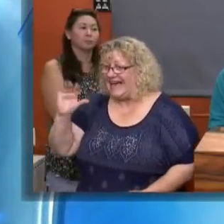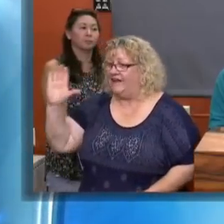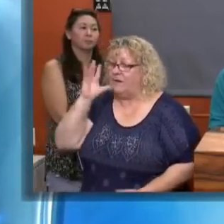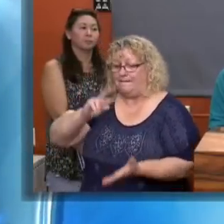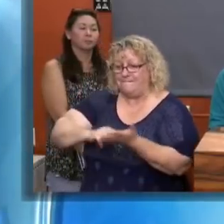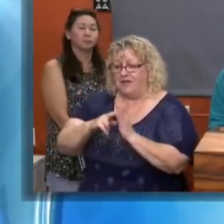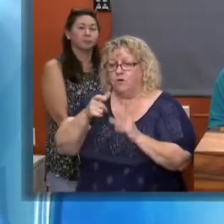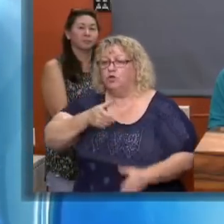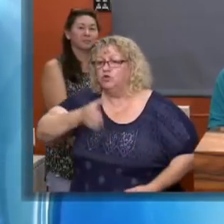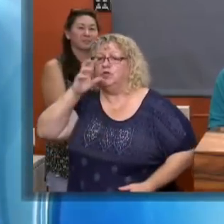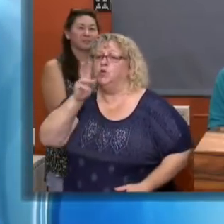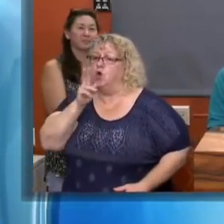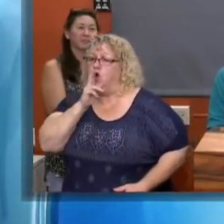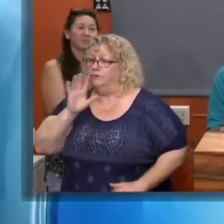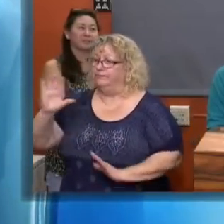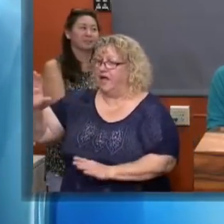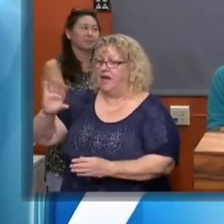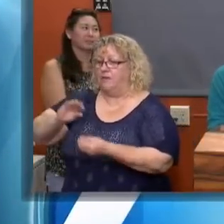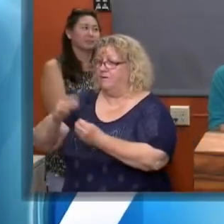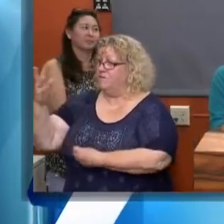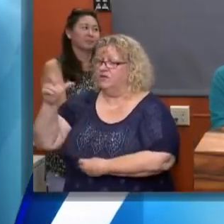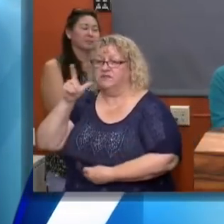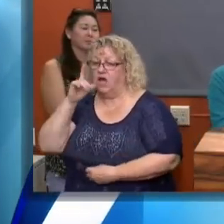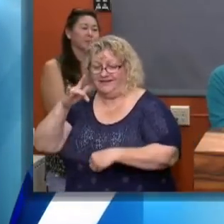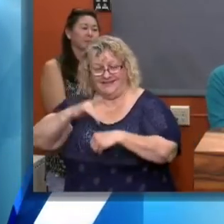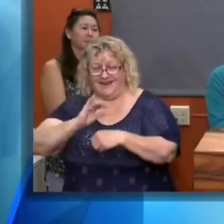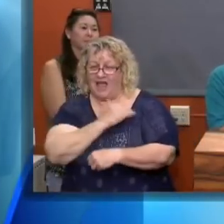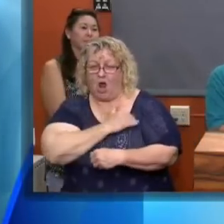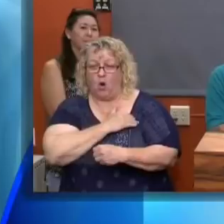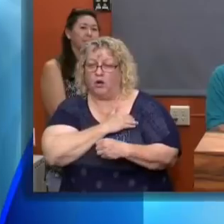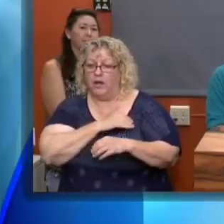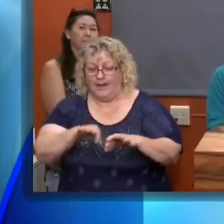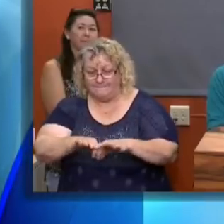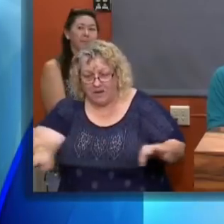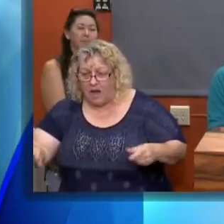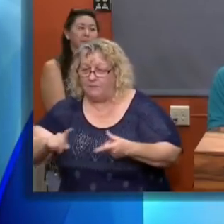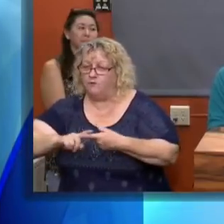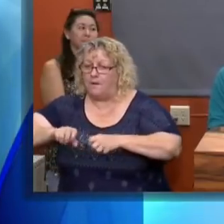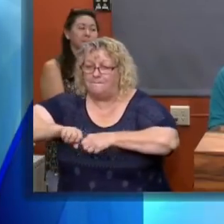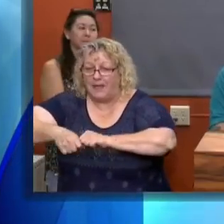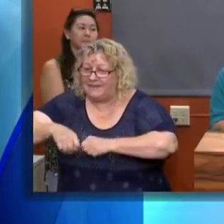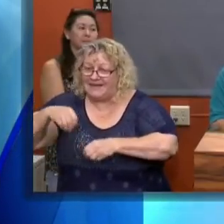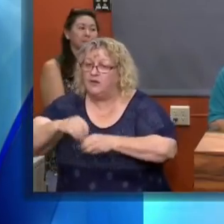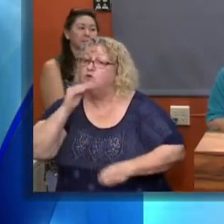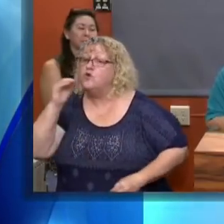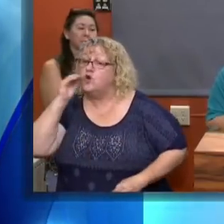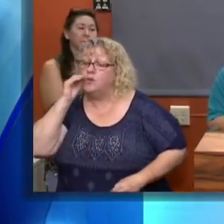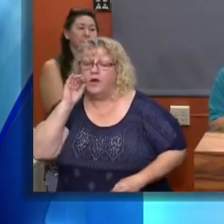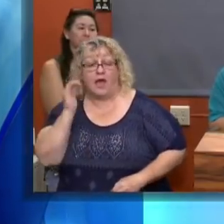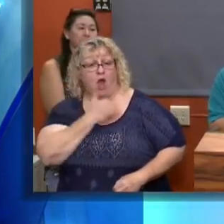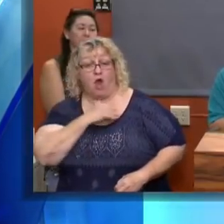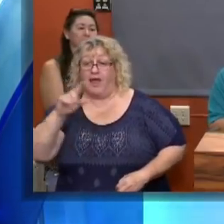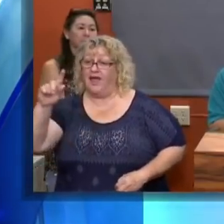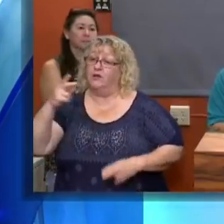ABSOLUTELY NO. THE WATER BEHIND -- ABSOLUTELY NOT. 4 IS NOT MEANT FOR DRINKING AND DOES NOT GET INTO OUR